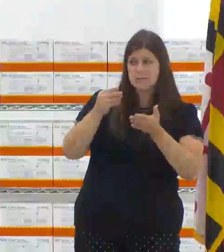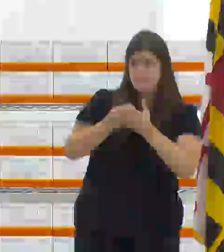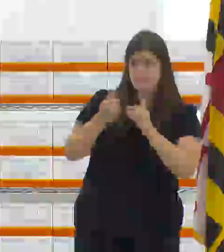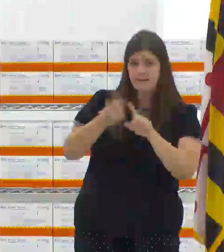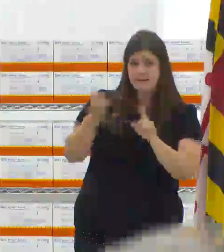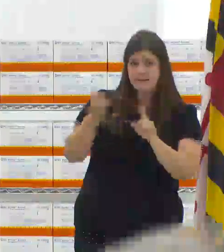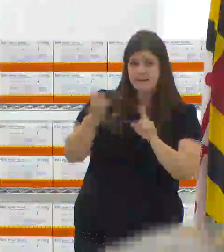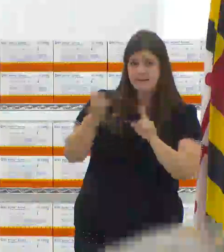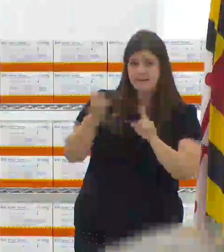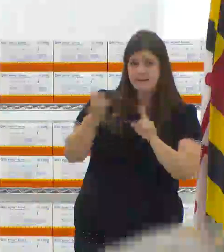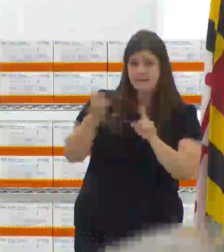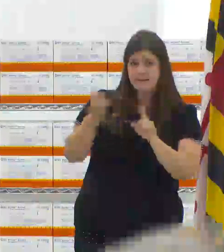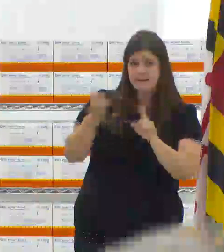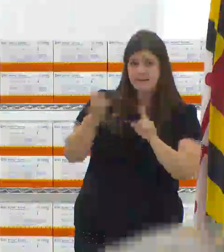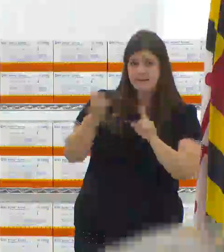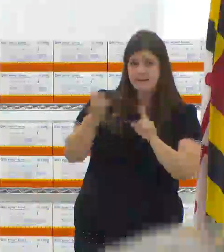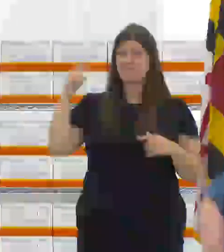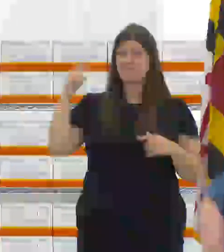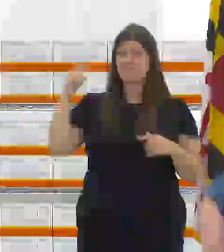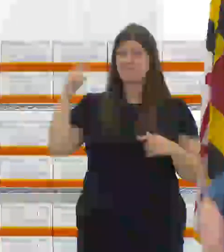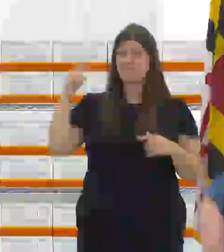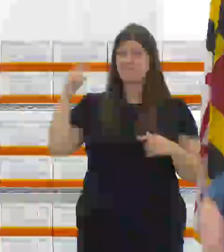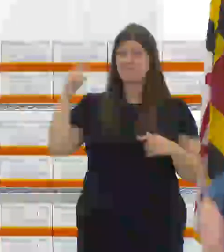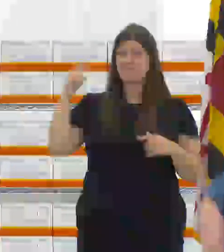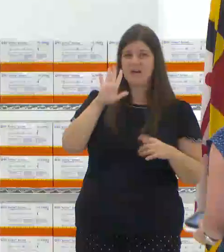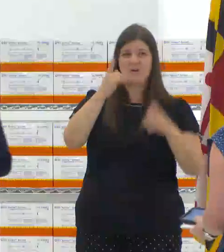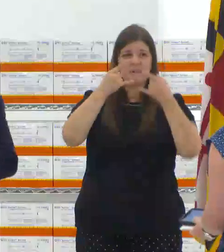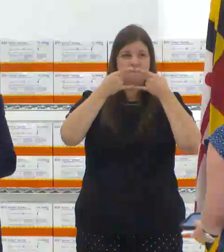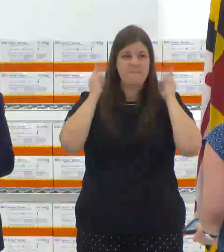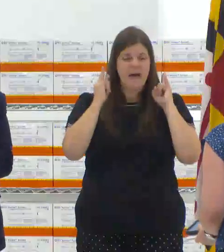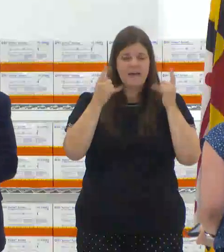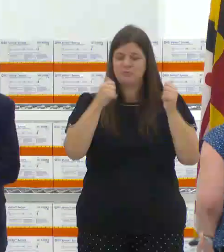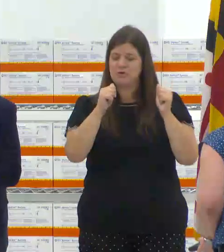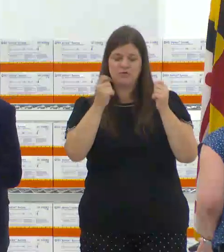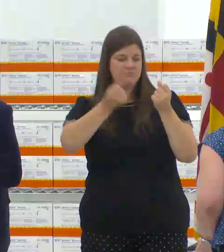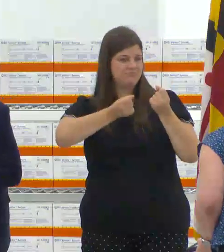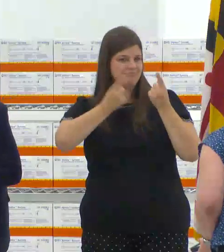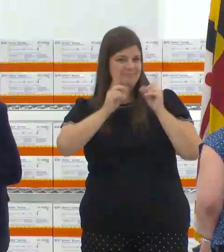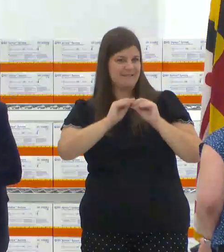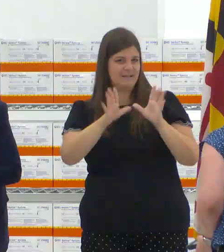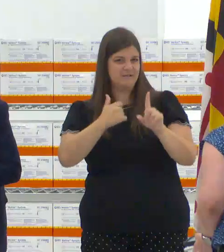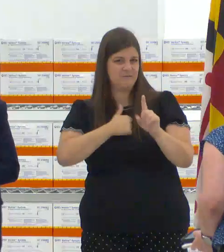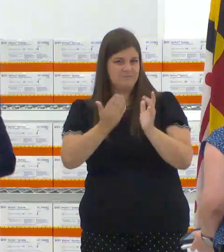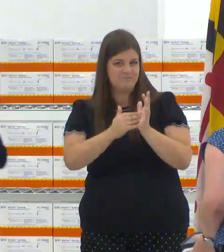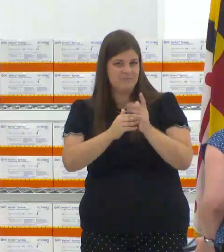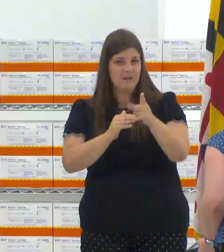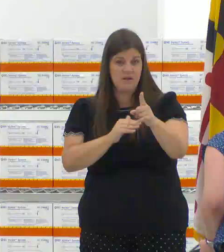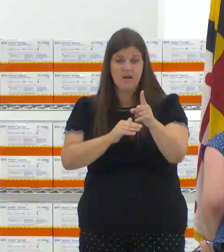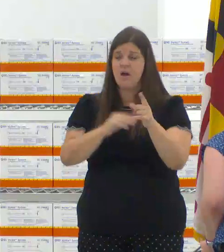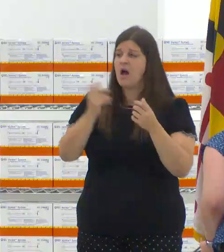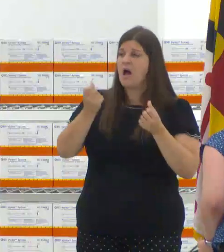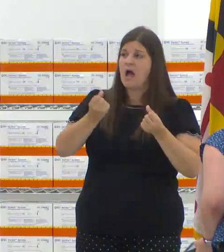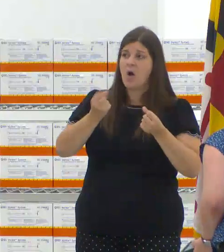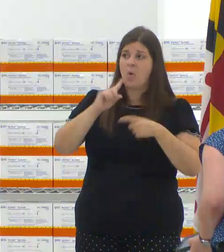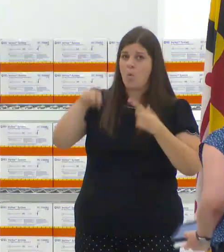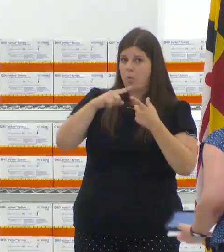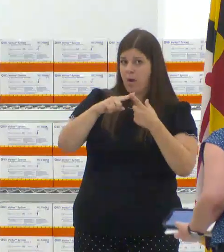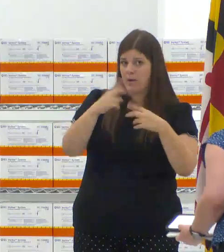Becton Dickinson team for So thank you for your leadership, thank you for the hosting us, and we look forward to scaling this effort up as quickly and as significantly as we can. Thank you very much.